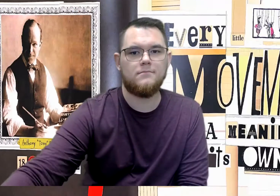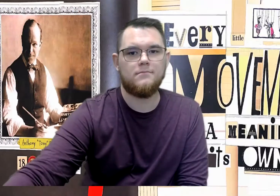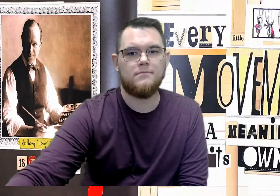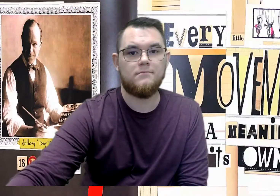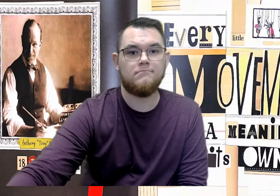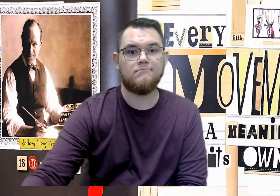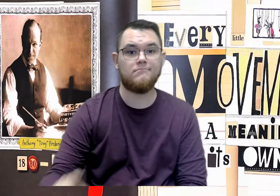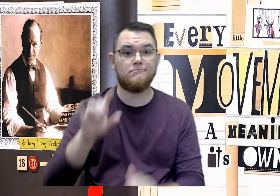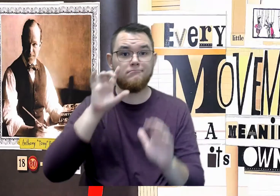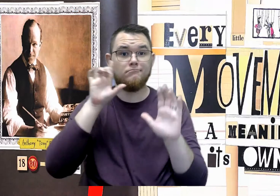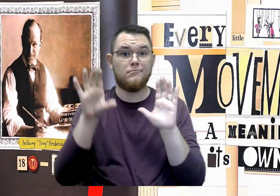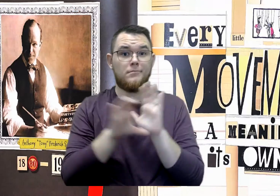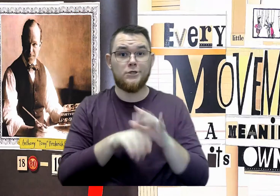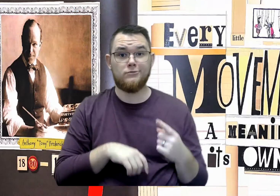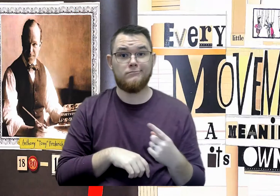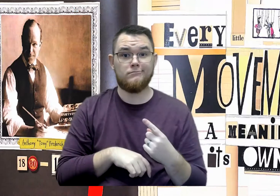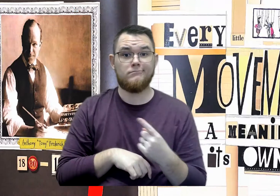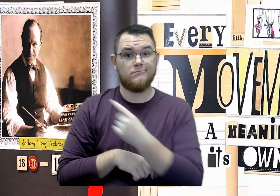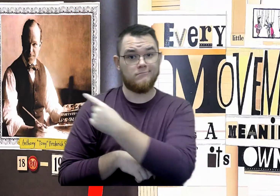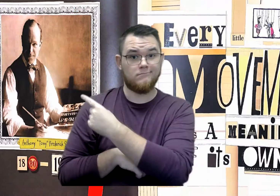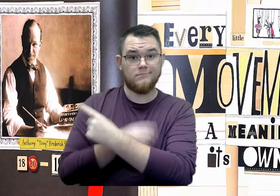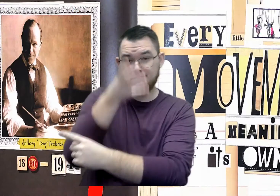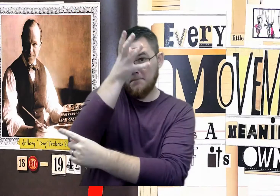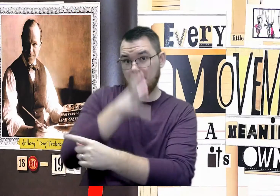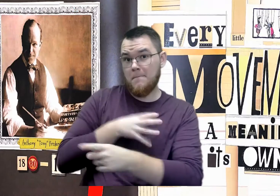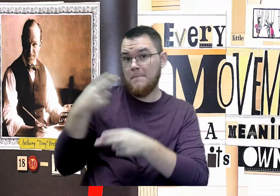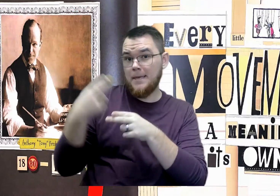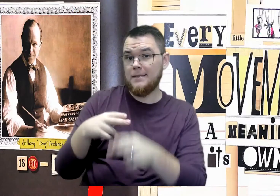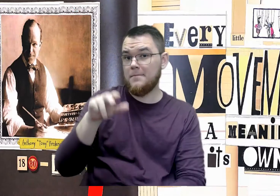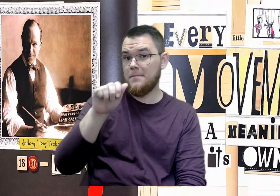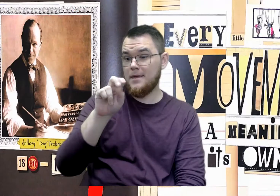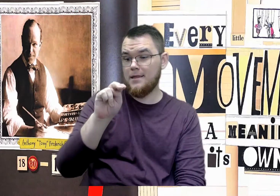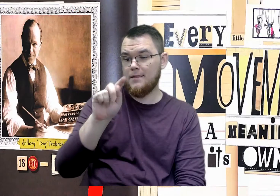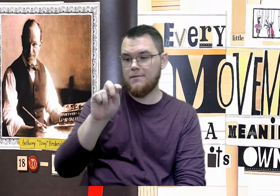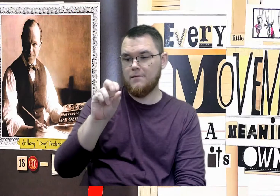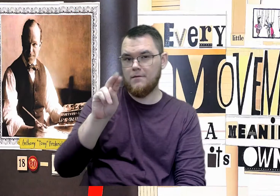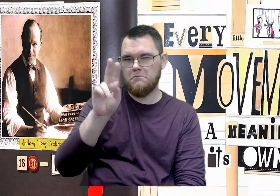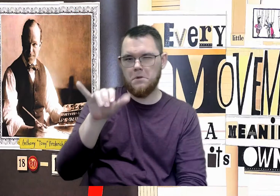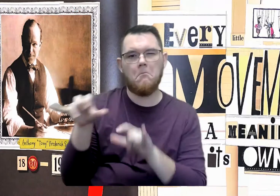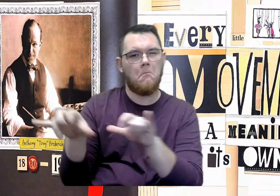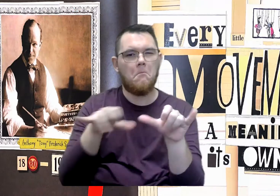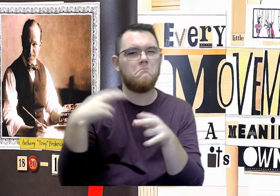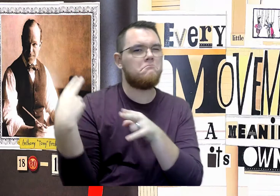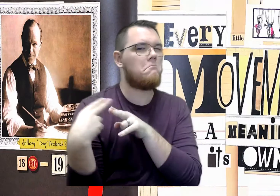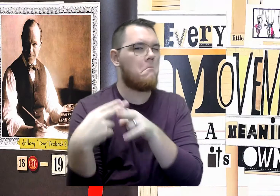This is a photograph of Anthony “Tony” Sarg